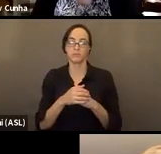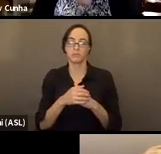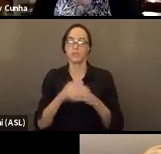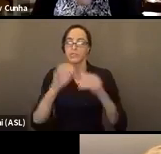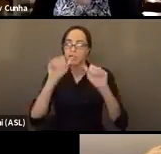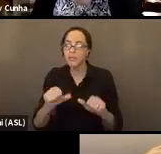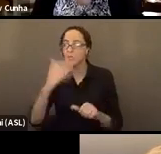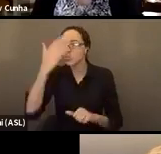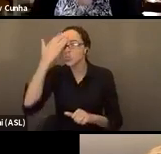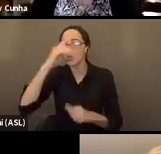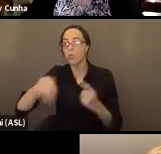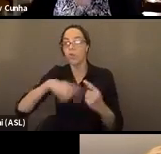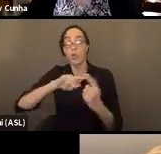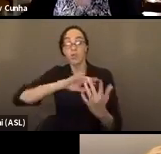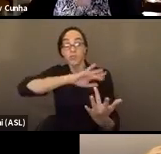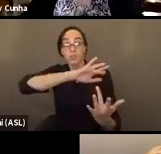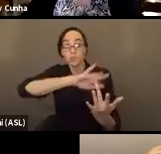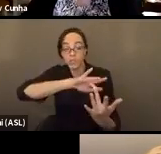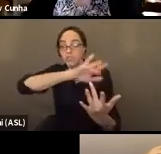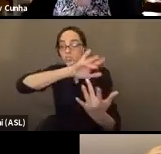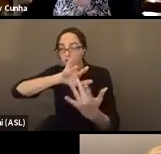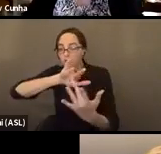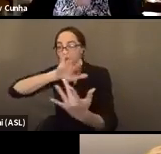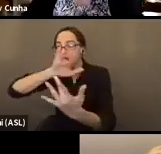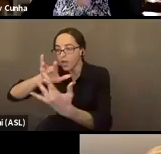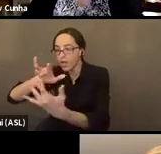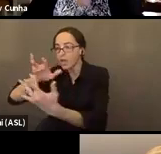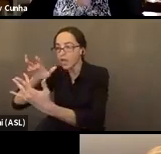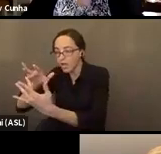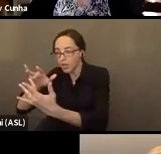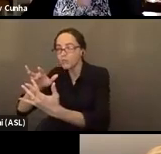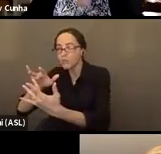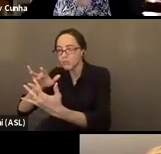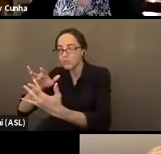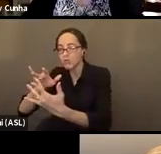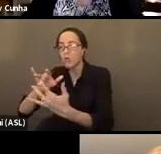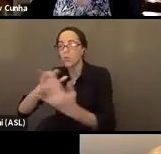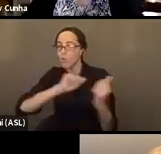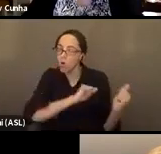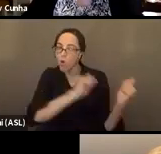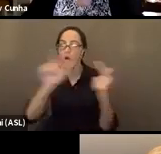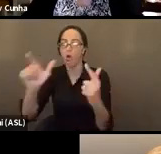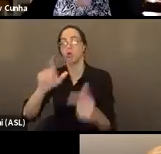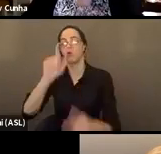i think everybody should have somebody connected to them to help them with whatever plan they have